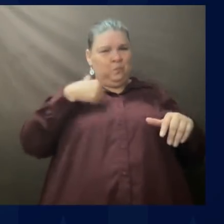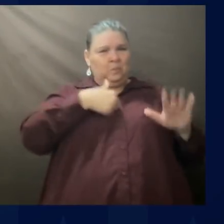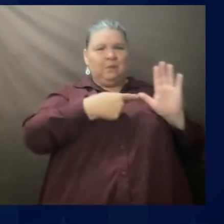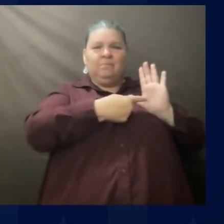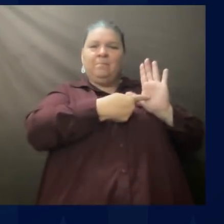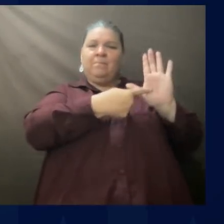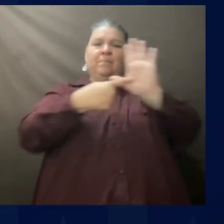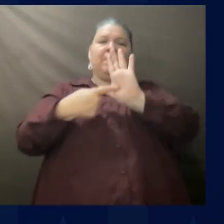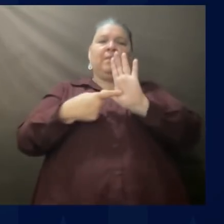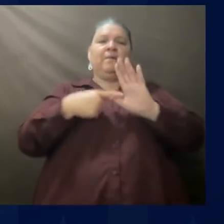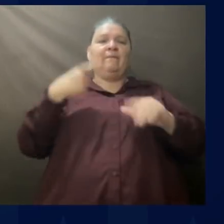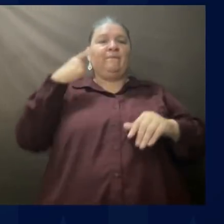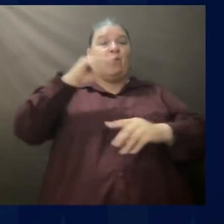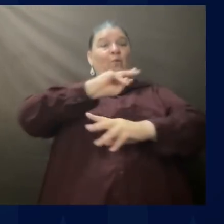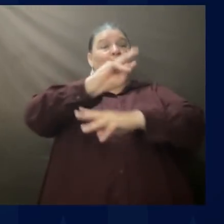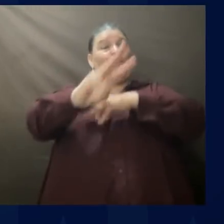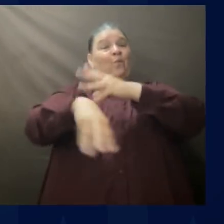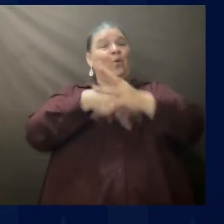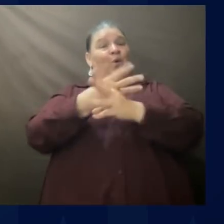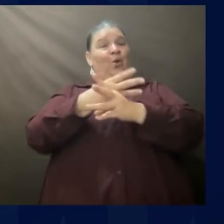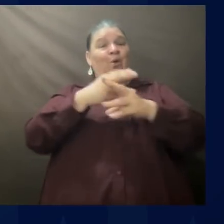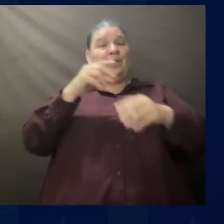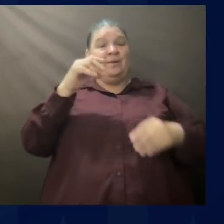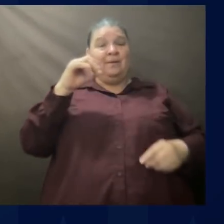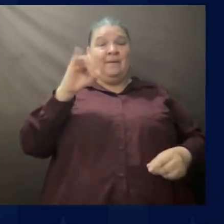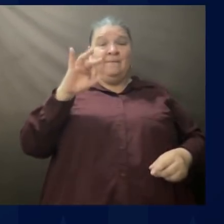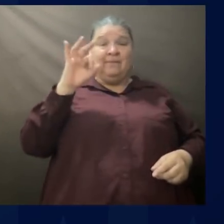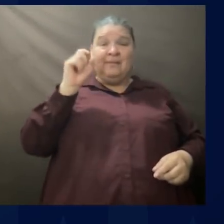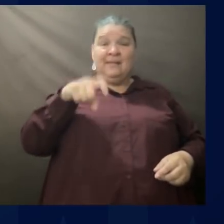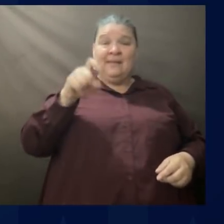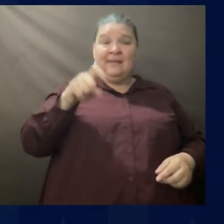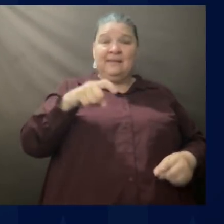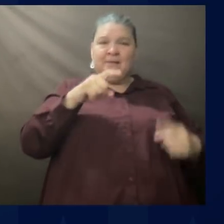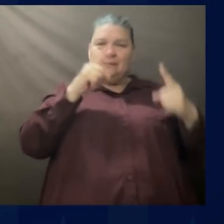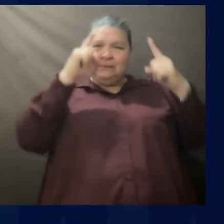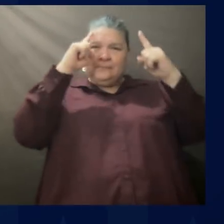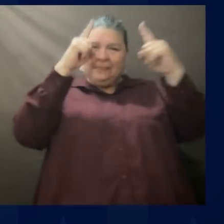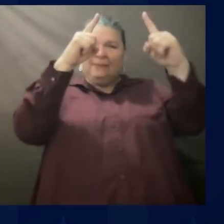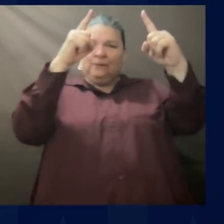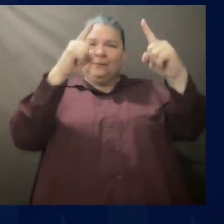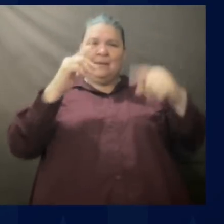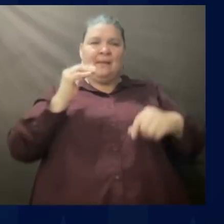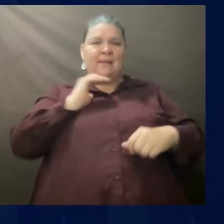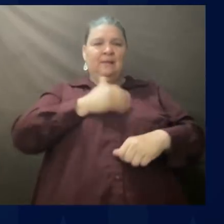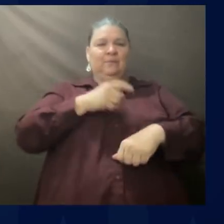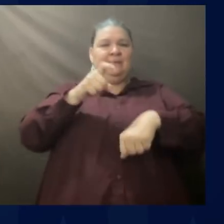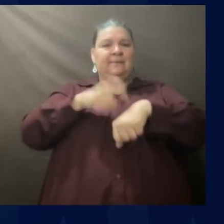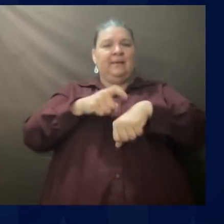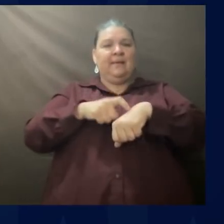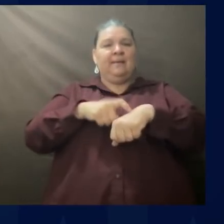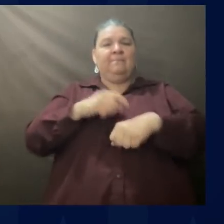This is the mission of our time. Our memorial to them must not be just a day